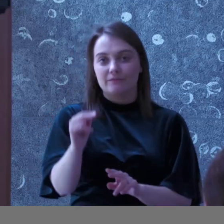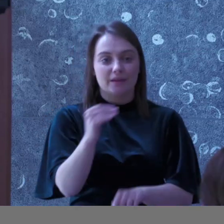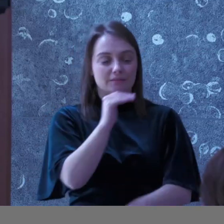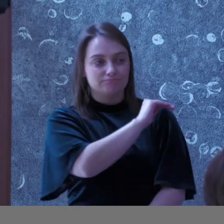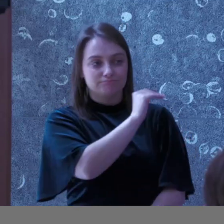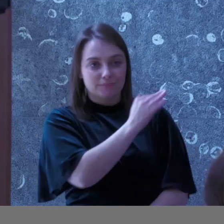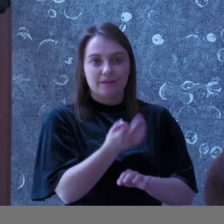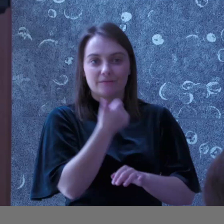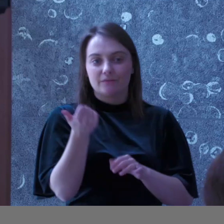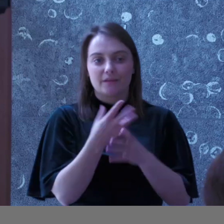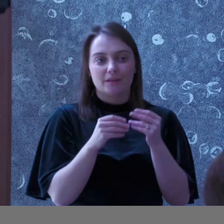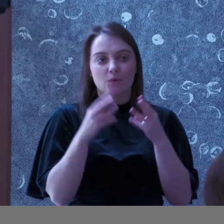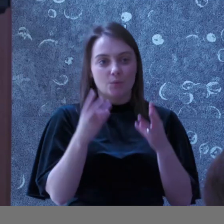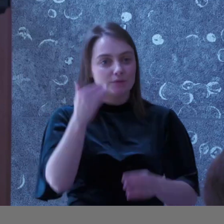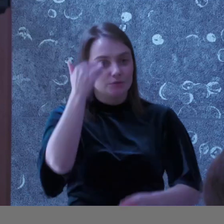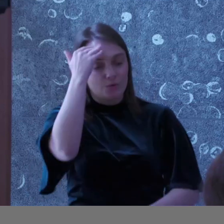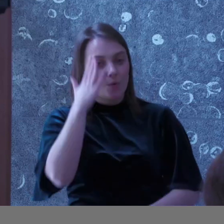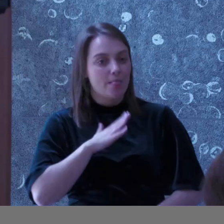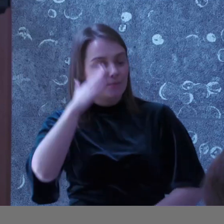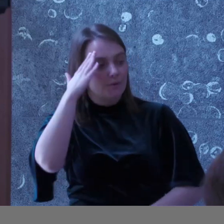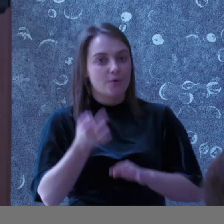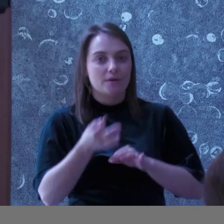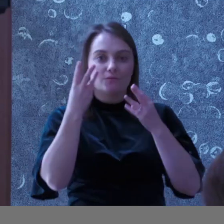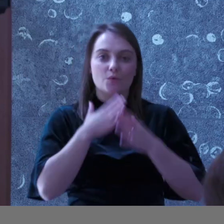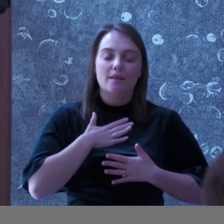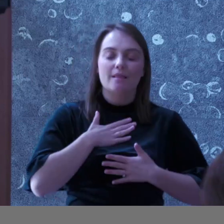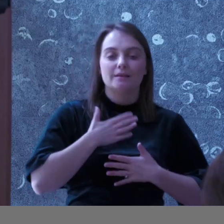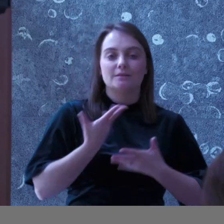please reach out and if you would like to be involved in the life events work, it should be